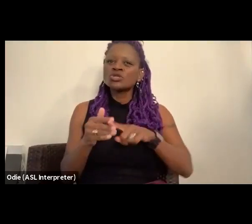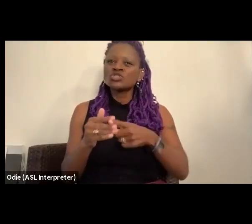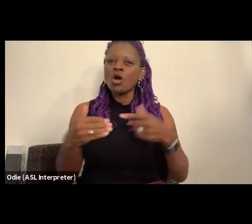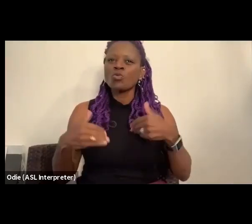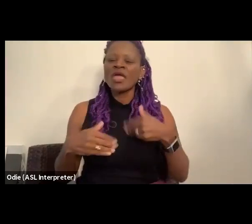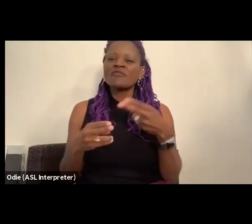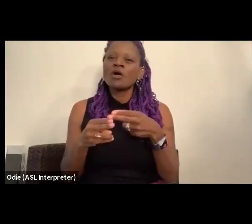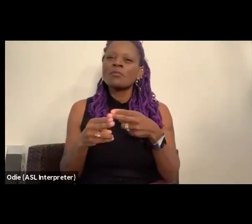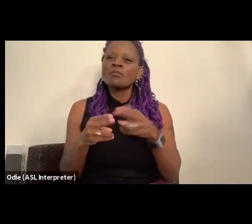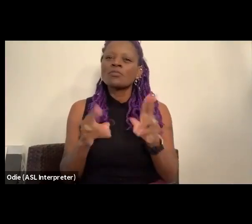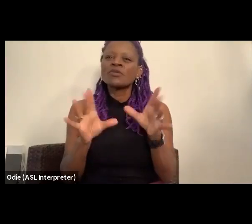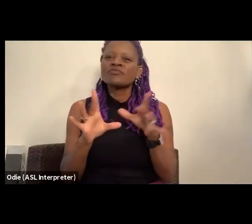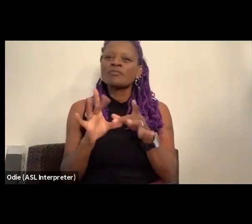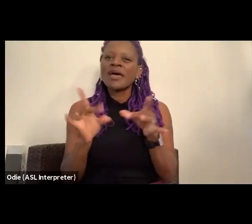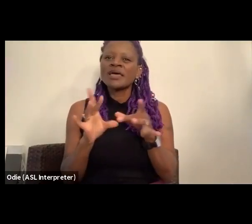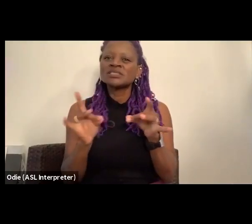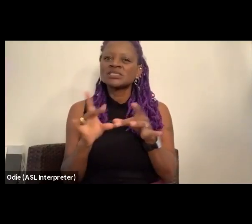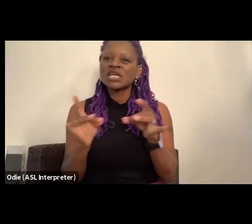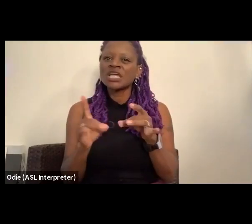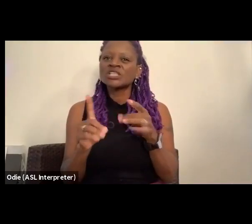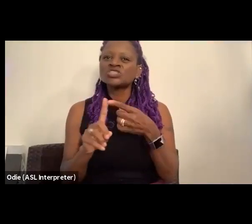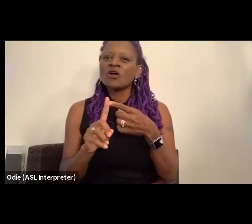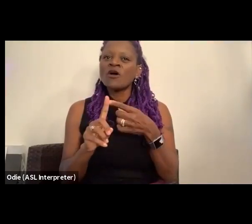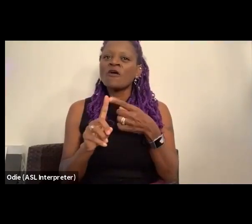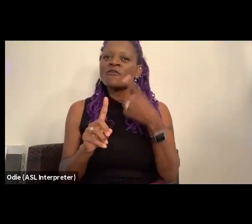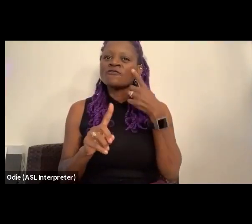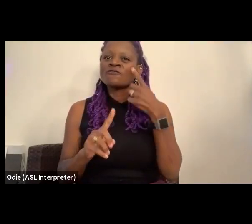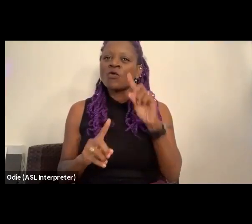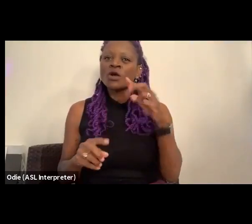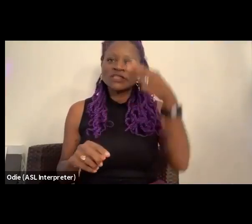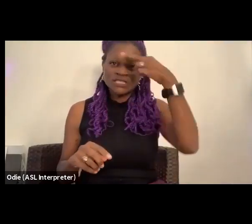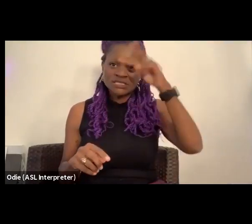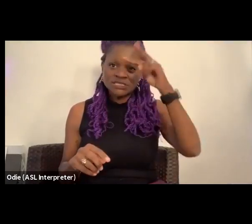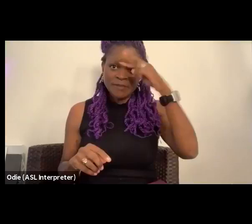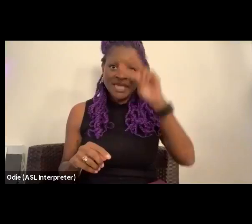Martinez, from our communication staff for our Spanish speaking viewers, Gilbert.